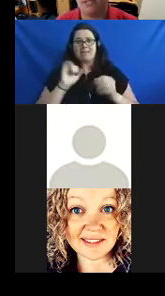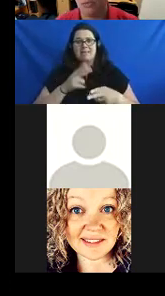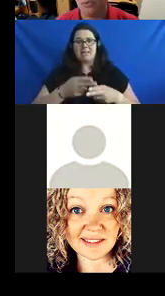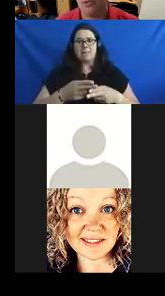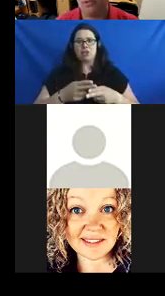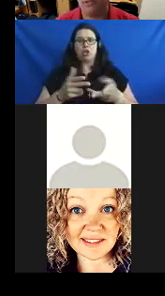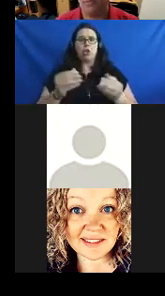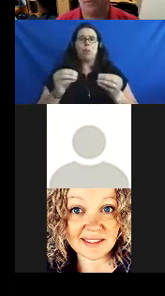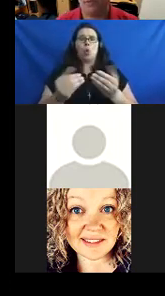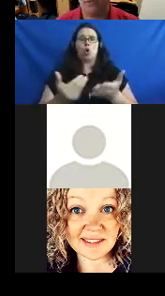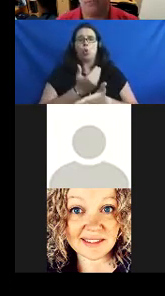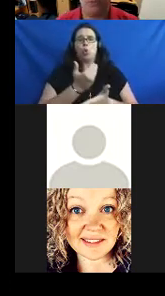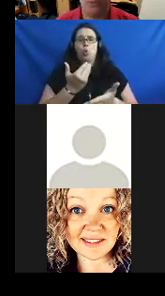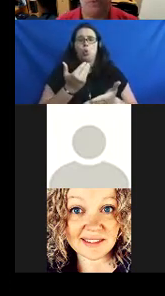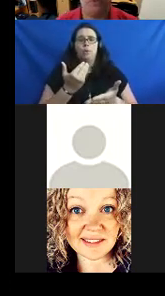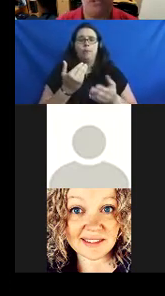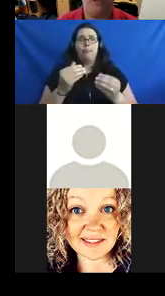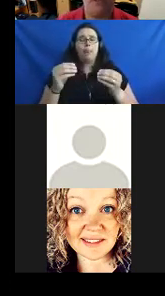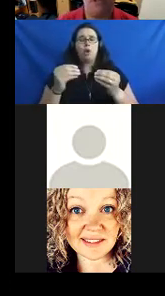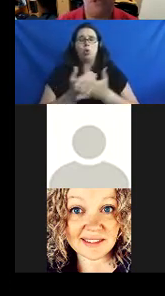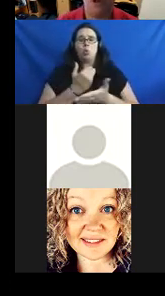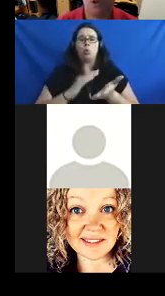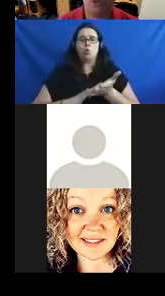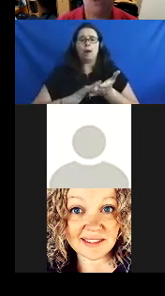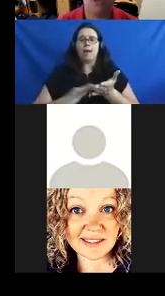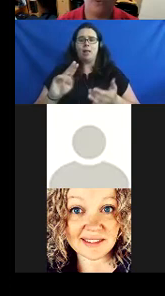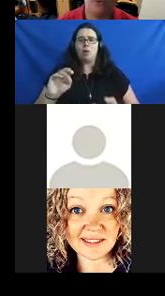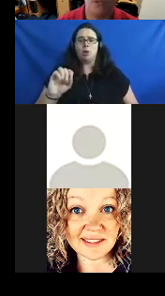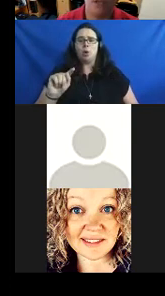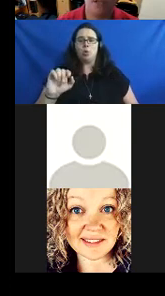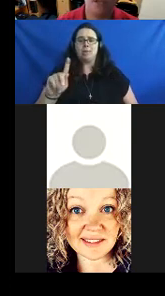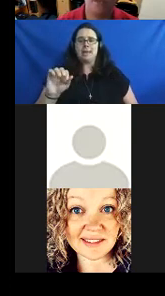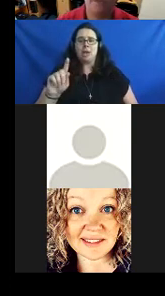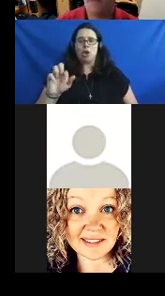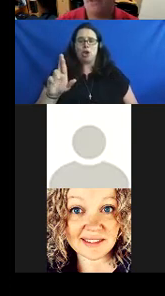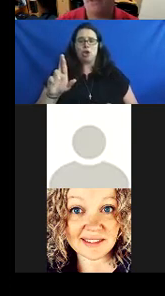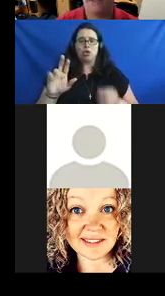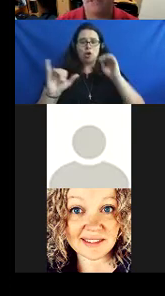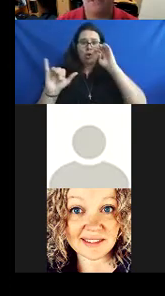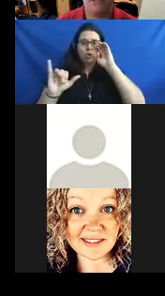NEWER BRAILLE NOTE TAKERS ARE ALSO ANDROID DEVICES.